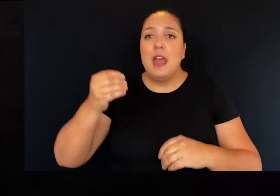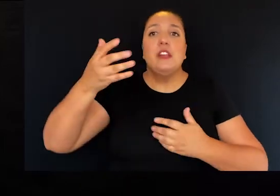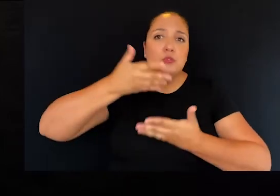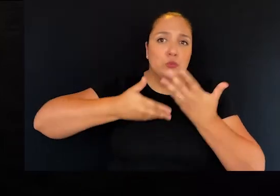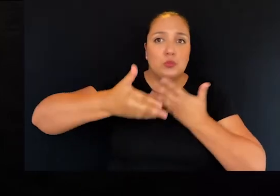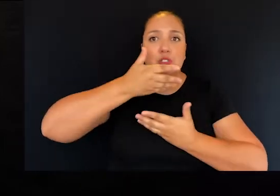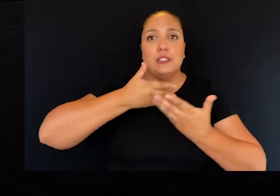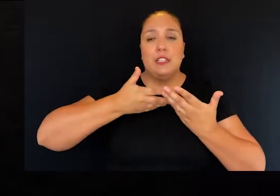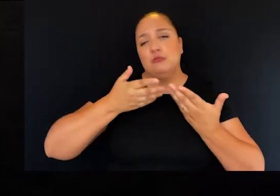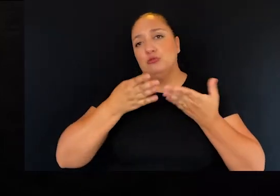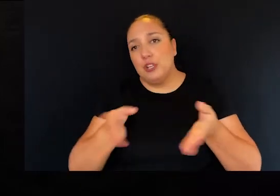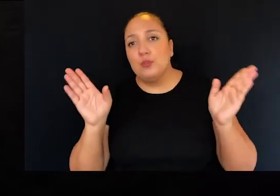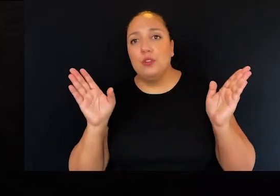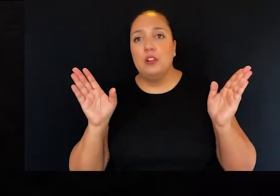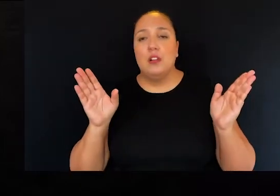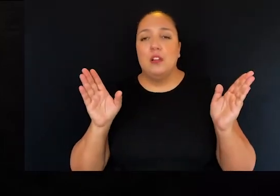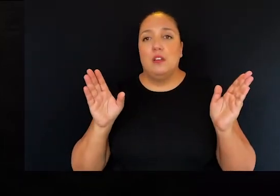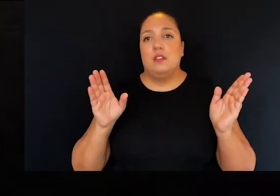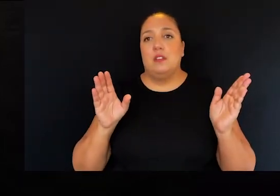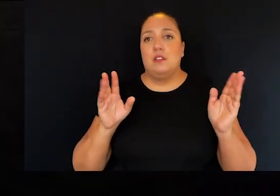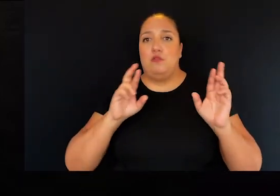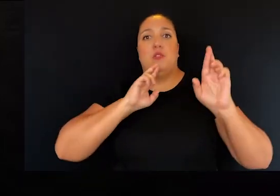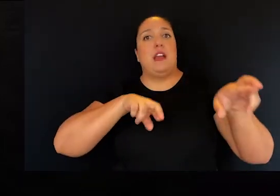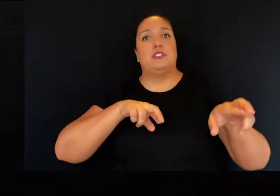the reaction was to the words in the lyrics.